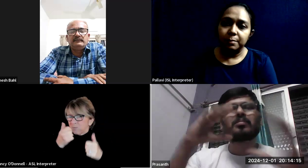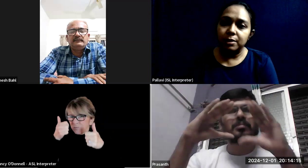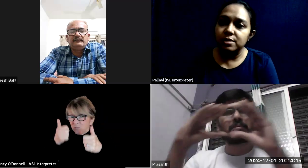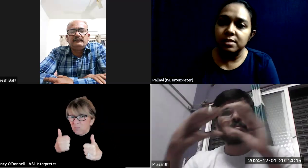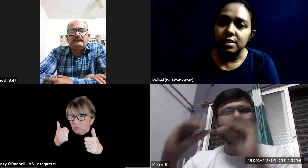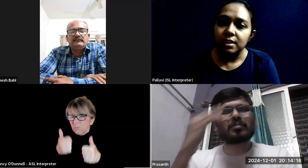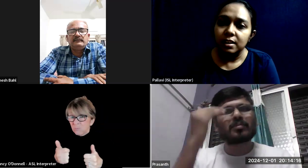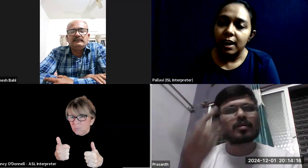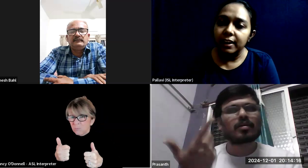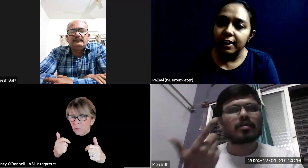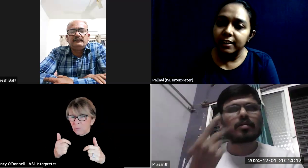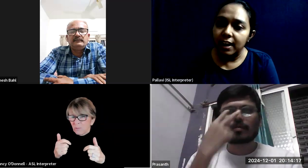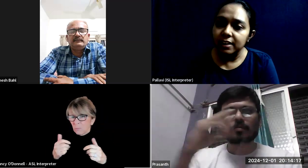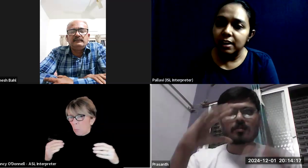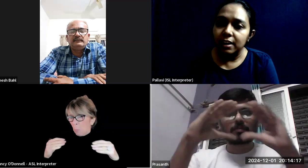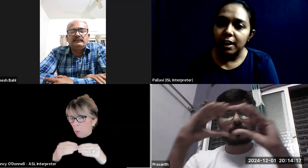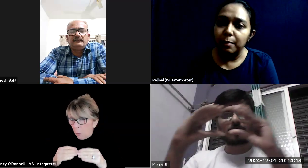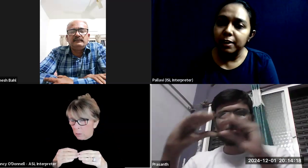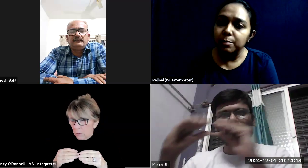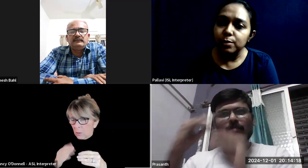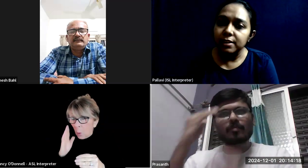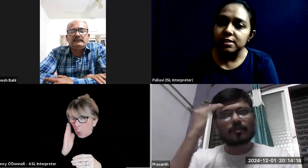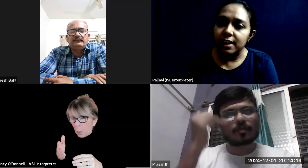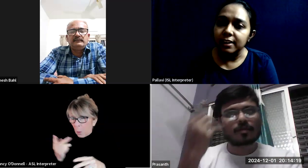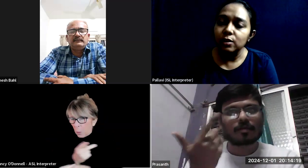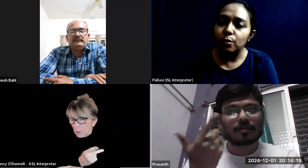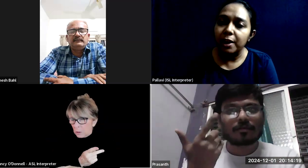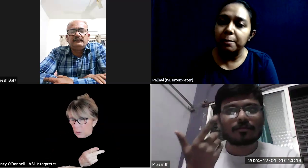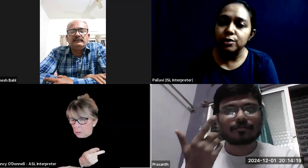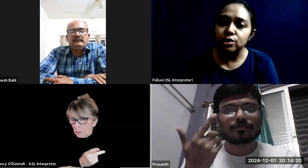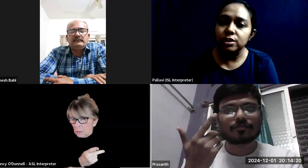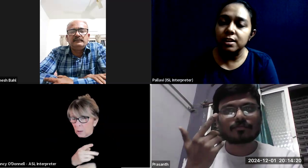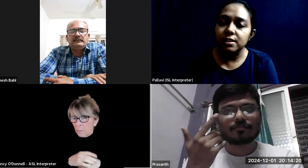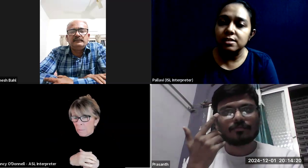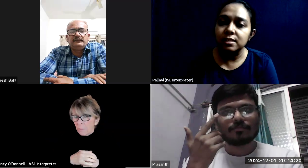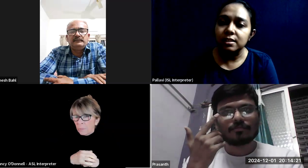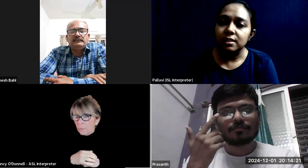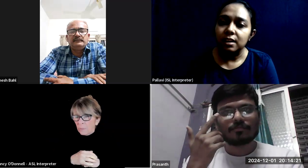Because I am unable to understand why my vision is